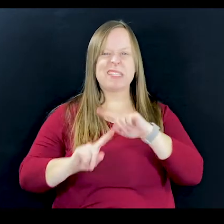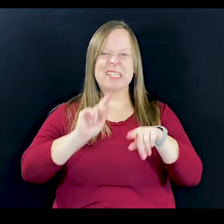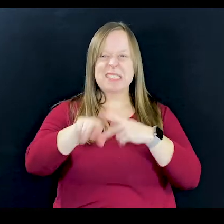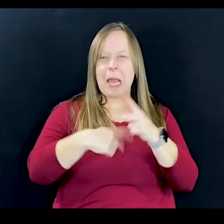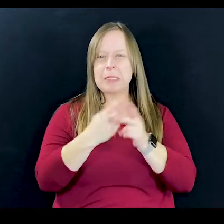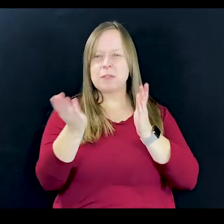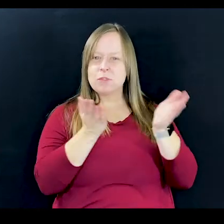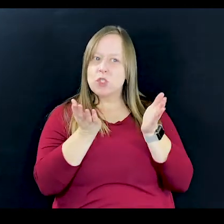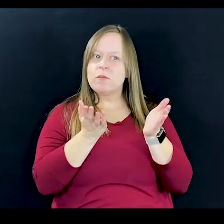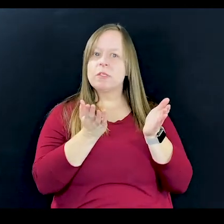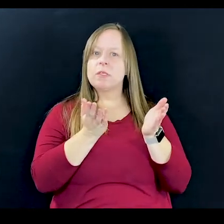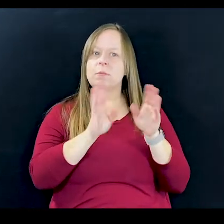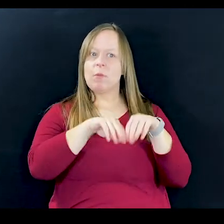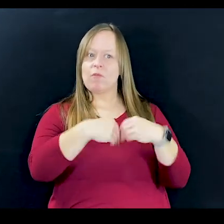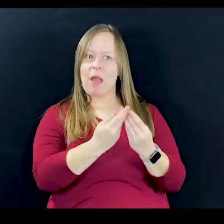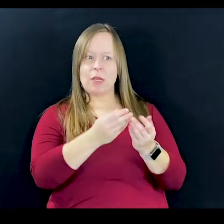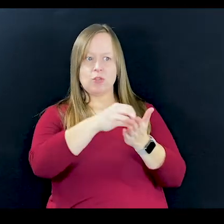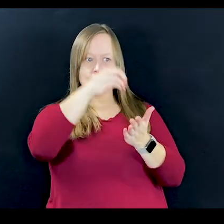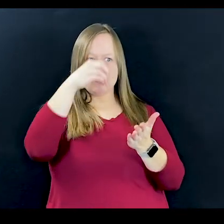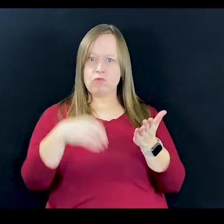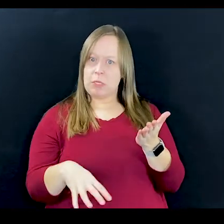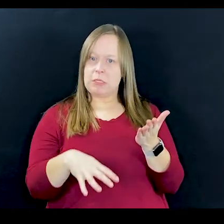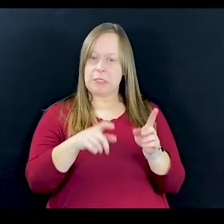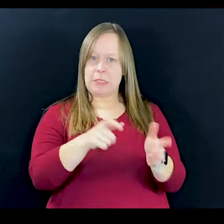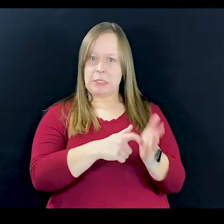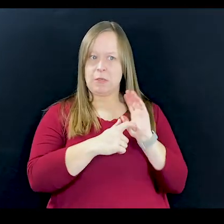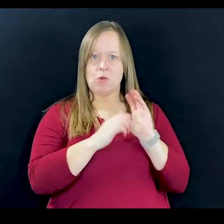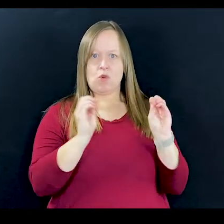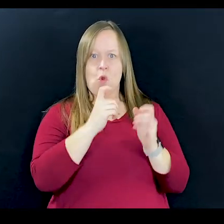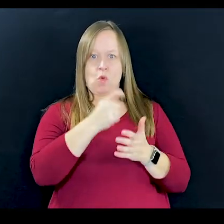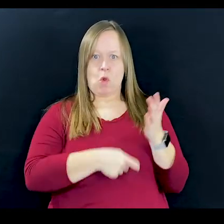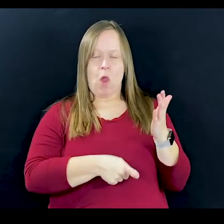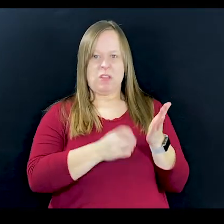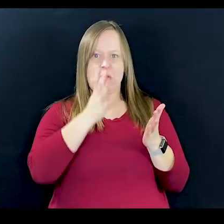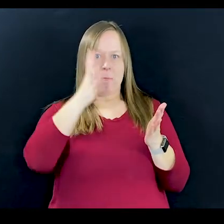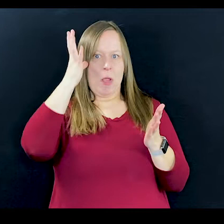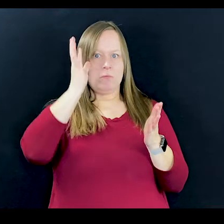special services are to be provided to students who need them at no cost to the